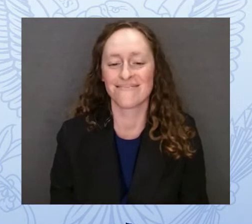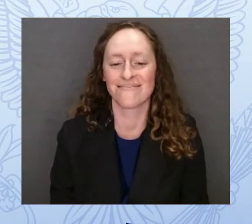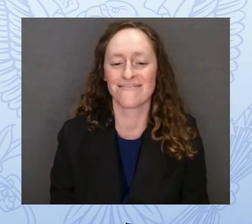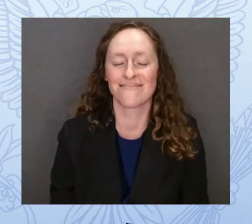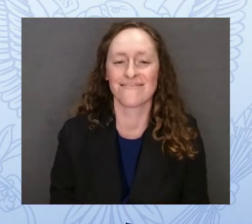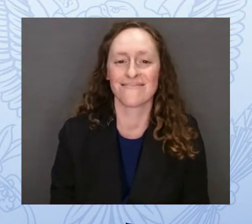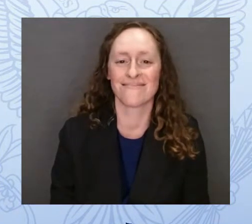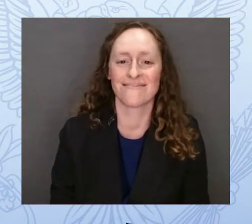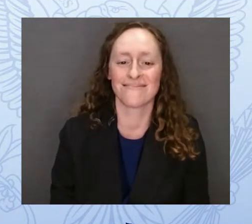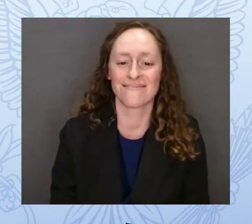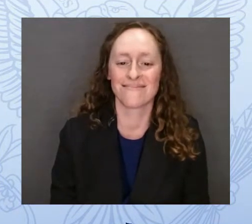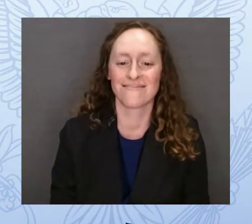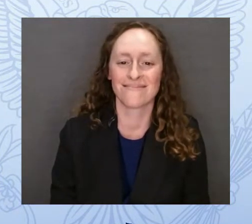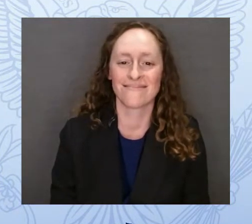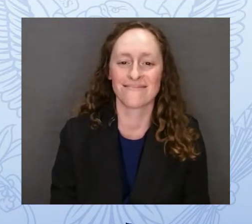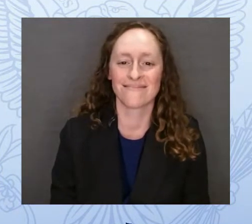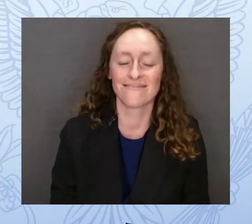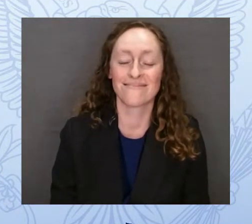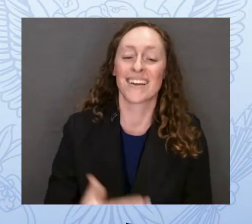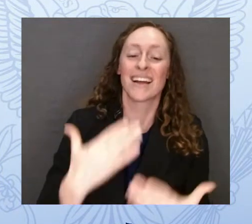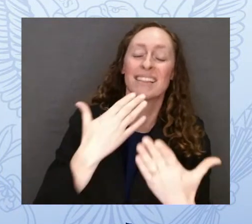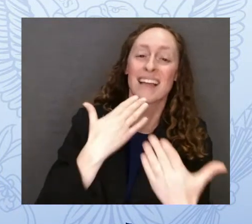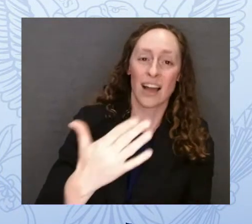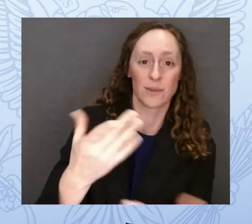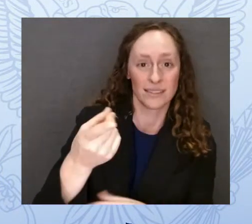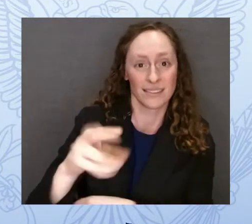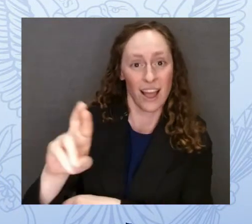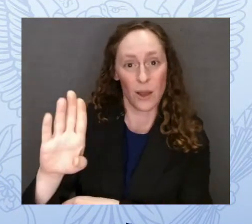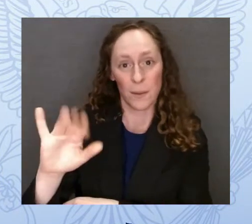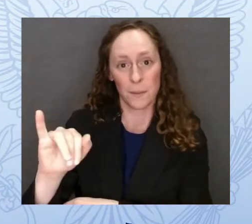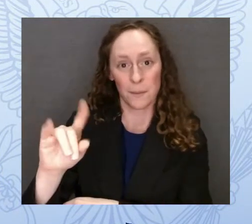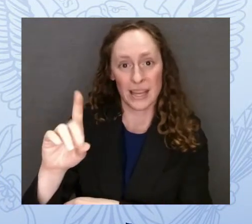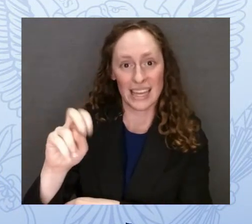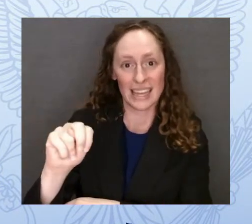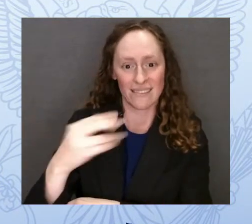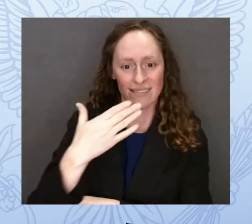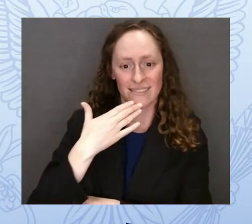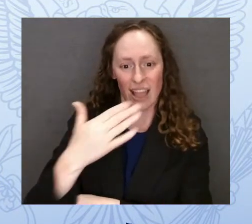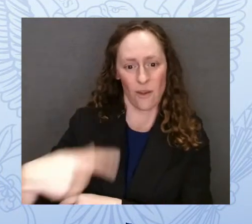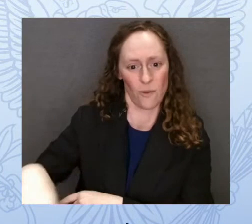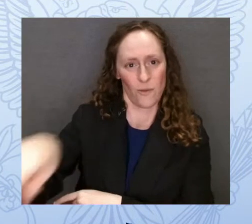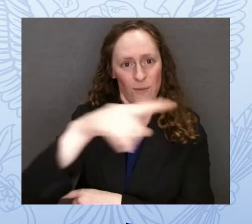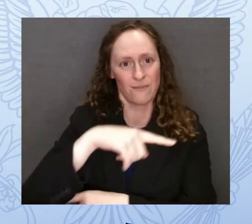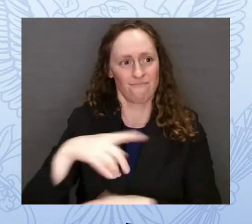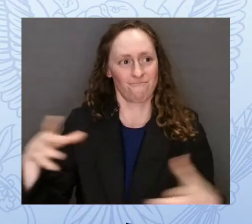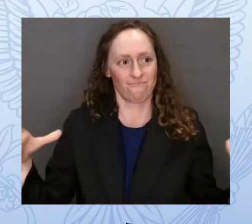It's hard to make an event of this scale feel intimate, but that's exactly what Dr. Biden has endeavored